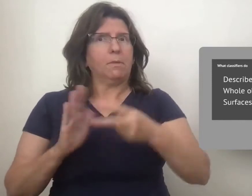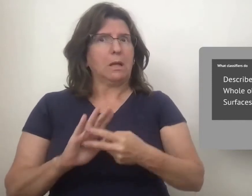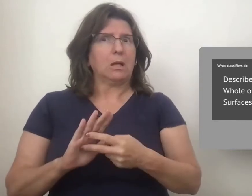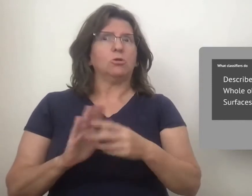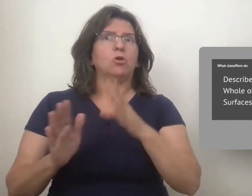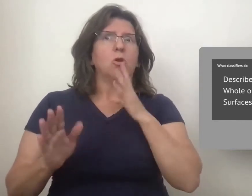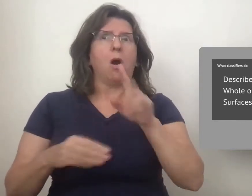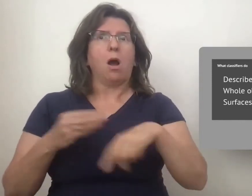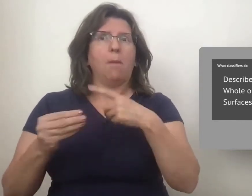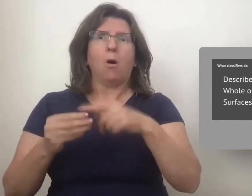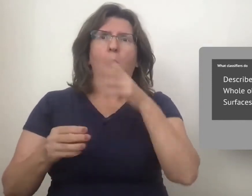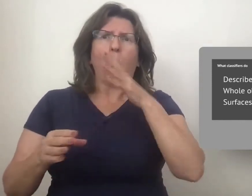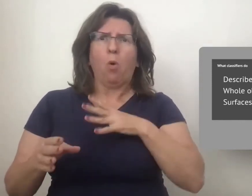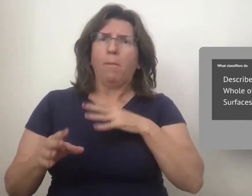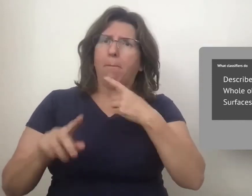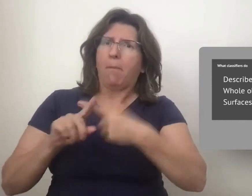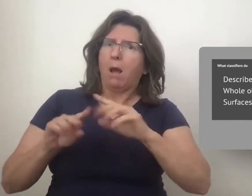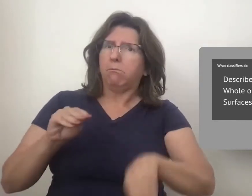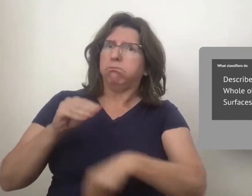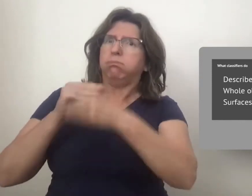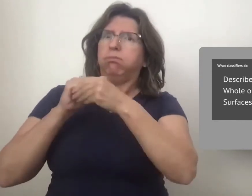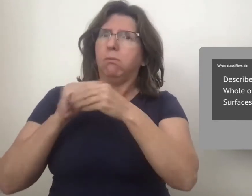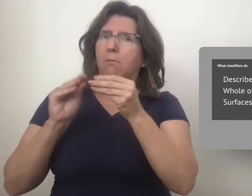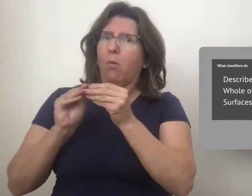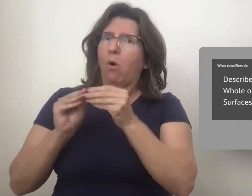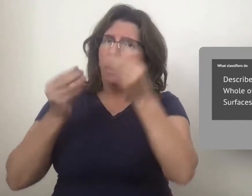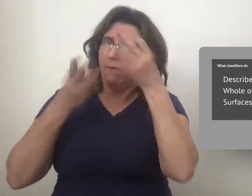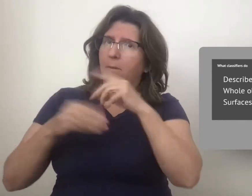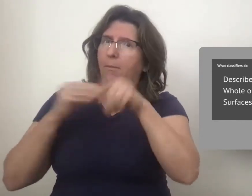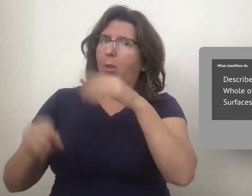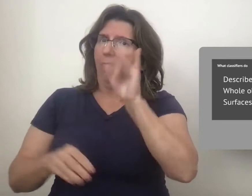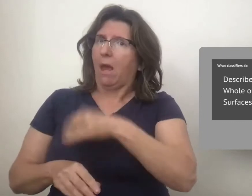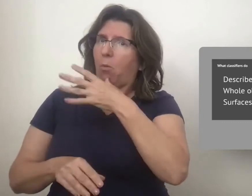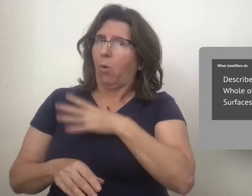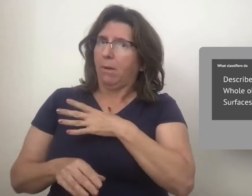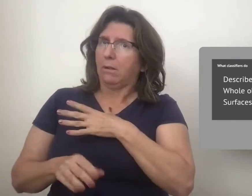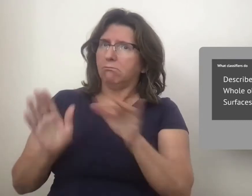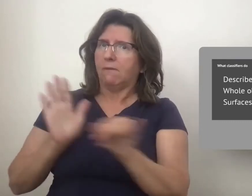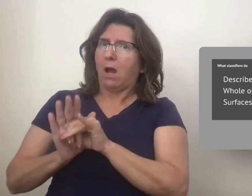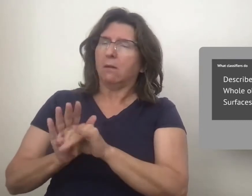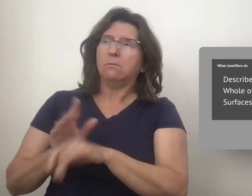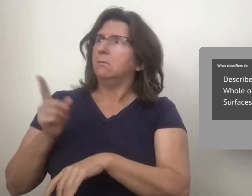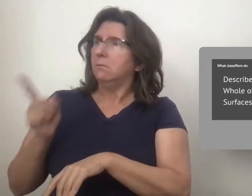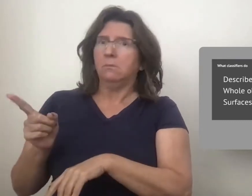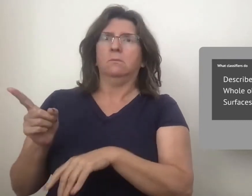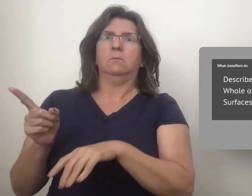We start with identifying the noun and then provide the additional information.